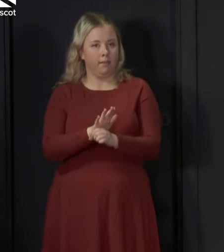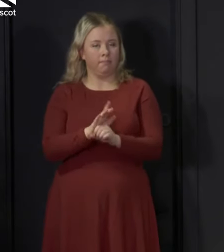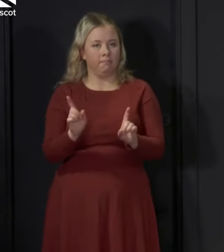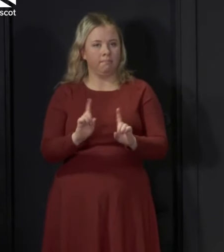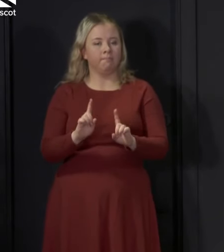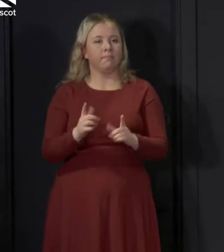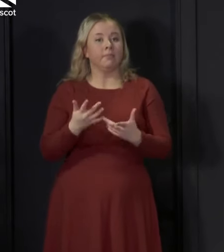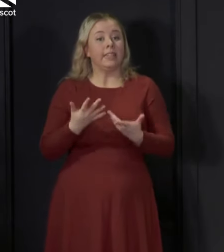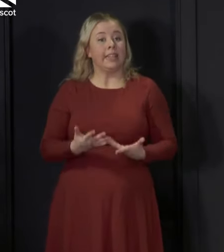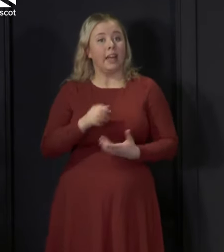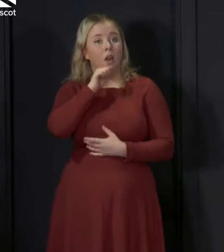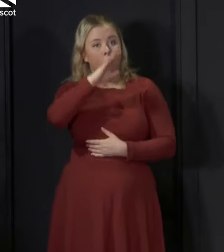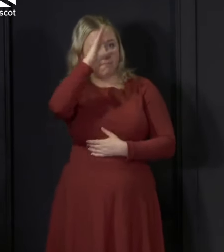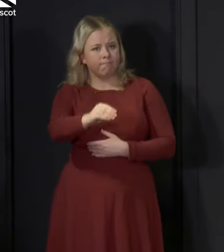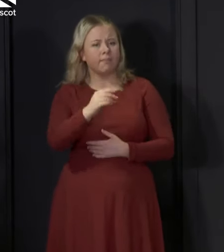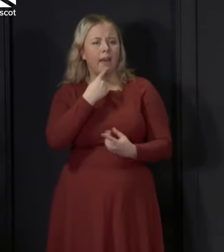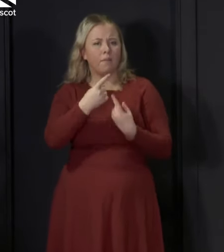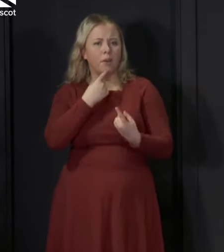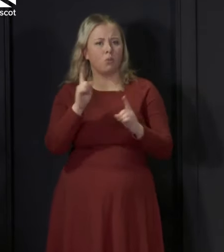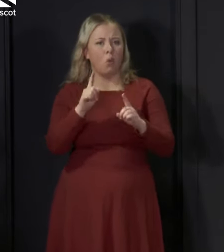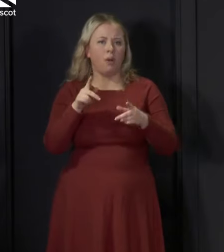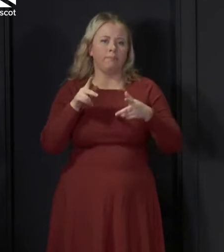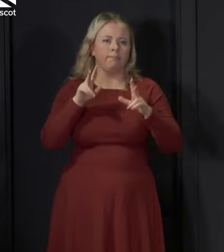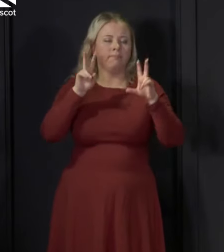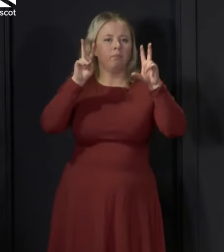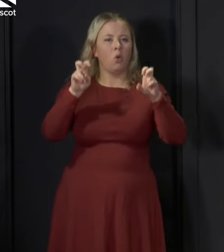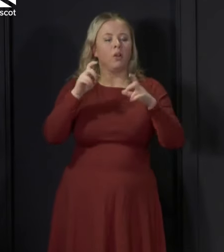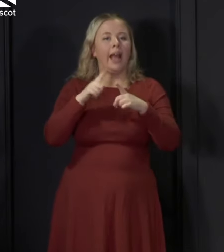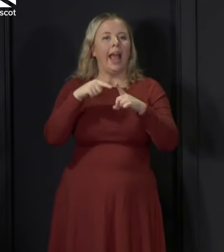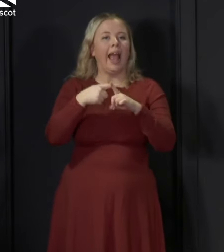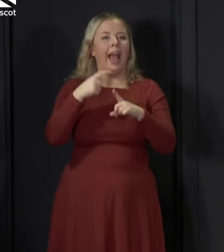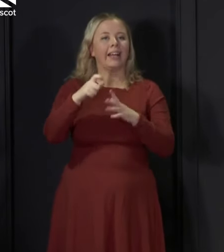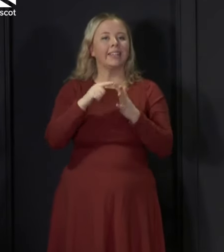provided information on what is sometimes called 'excess deaths' - that is the difference